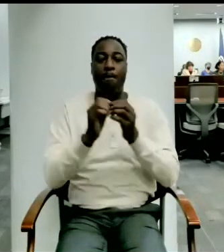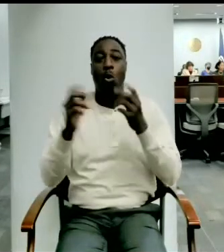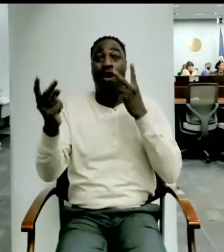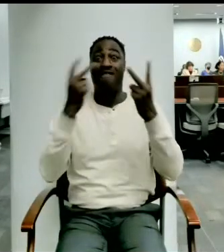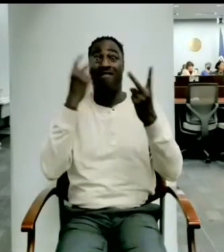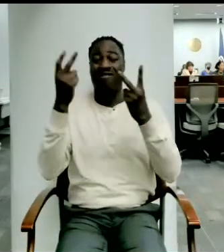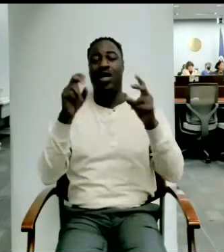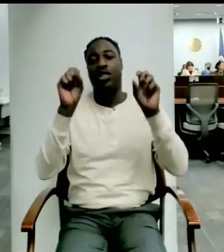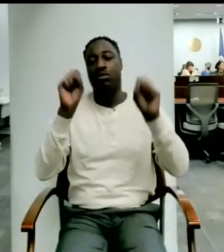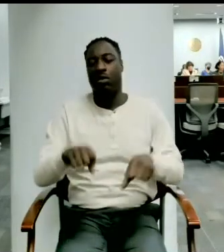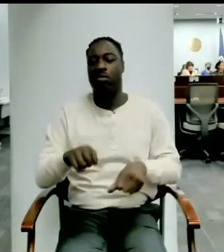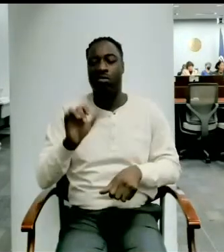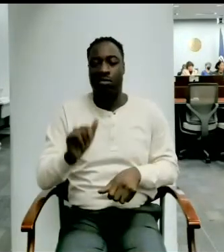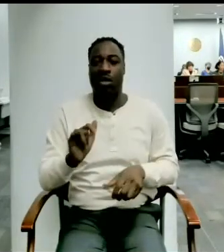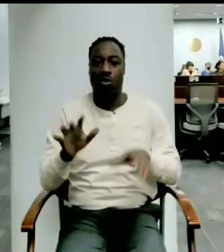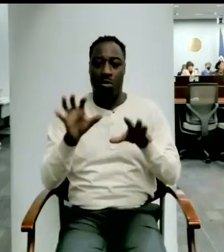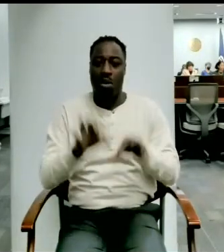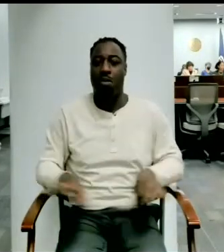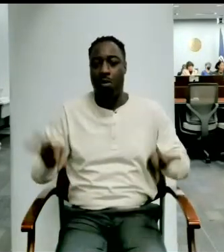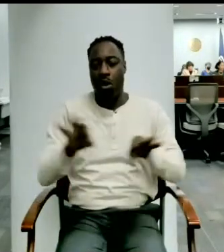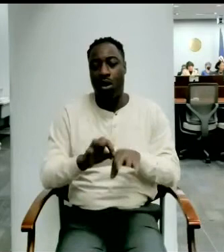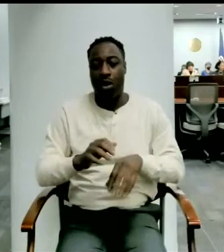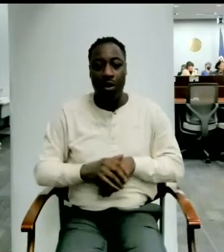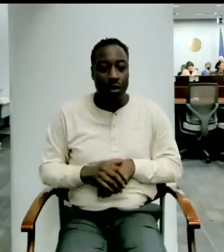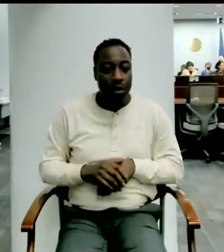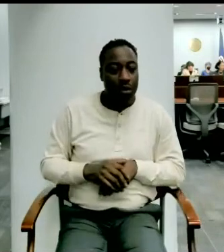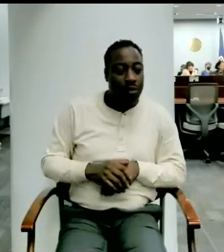would be crucial too. And I don't think there is a cross to that, right.